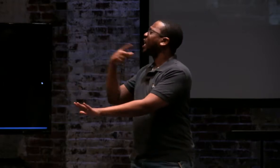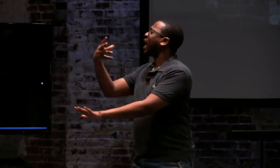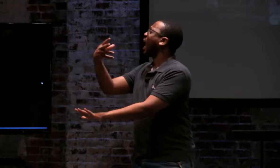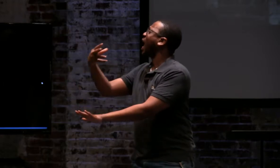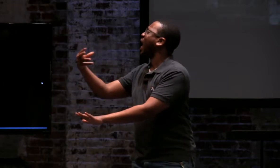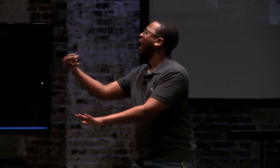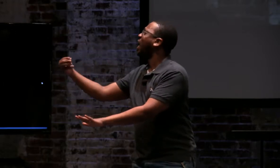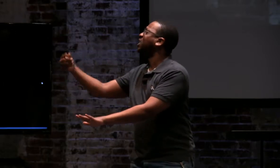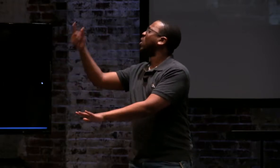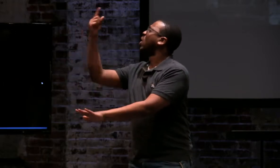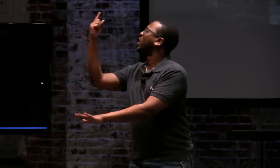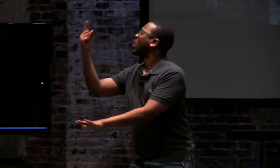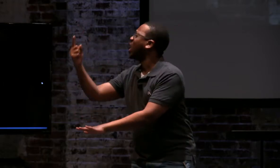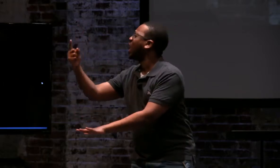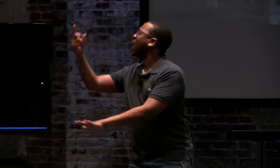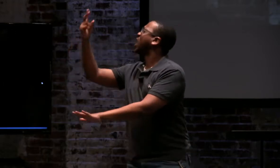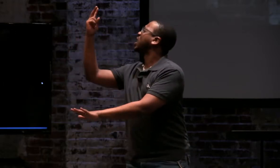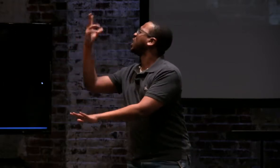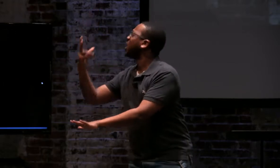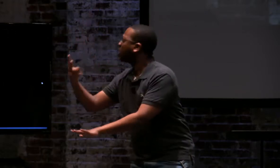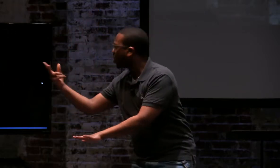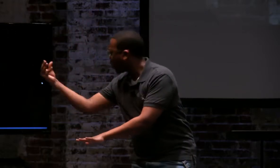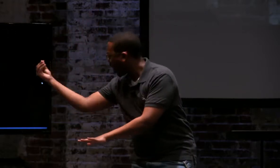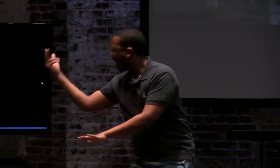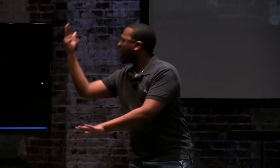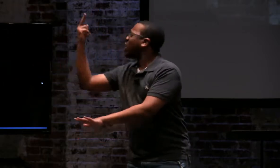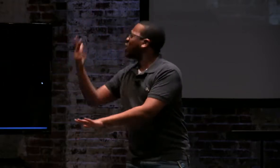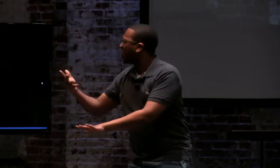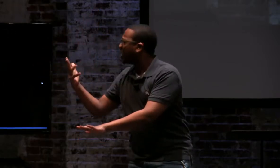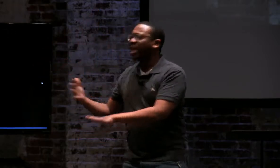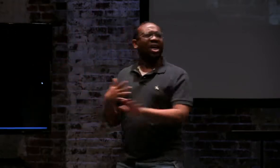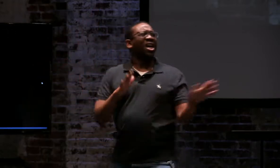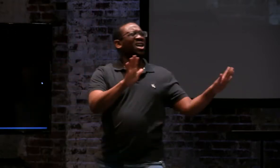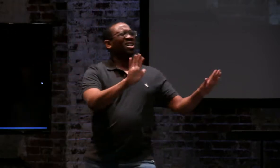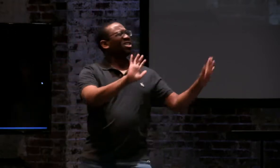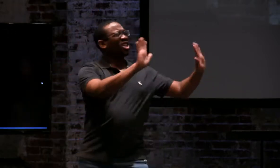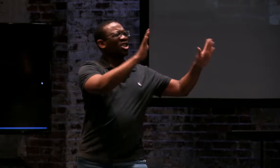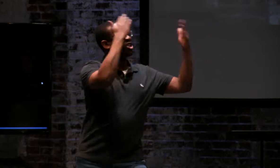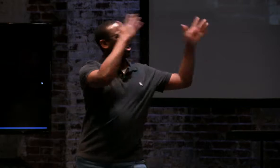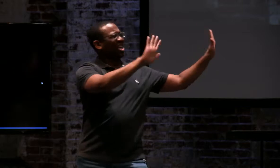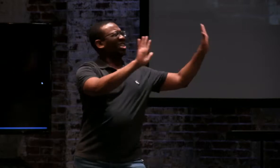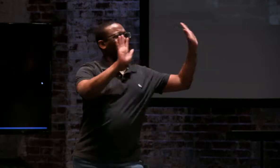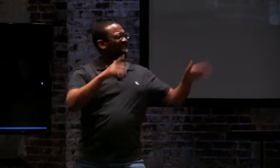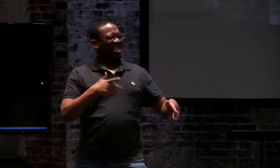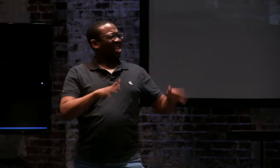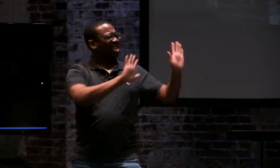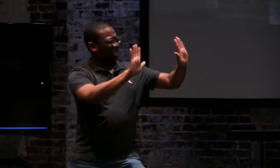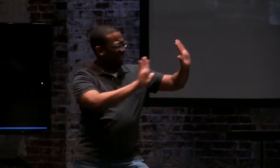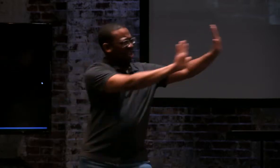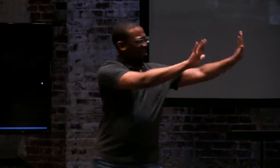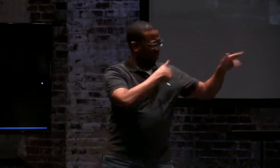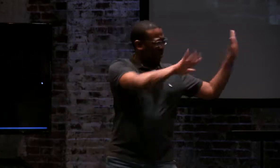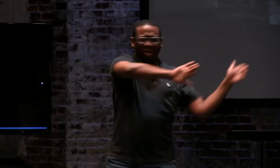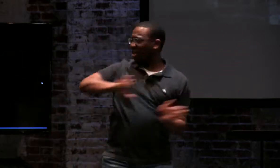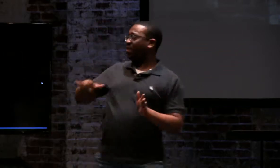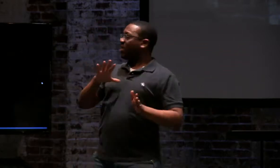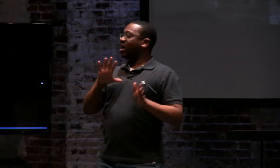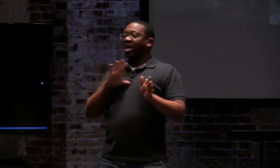and we don't get along, we don't have to get along. No, we have a lot of things in common. No, you don't know anything about hip-hop,